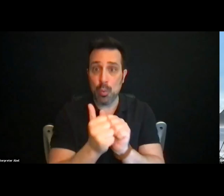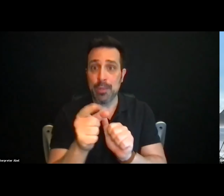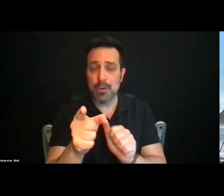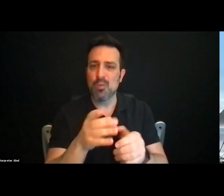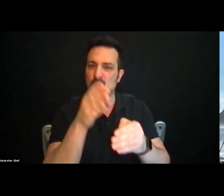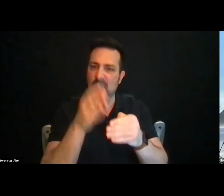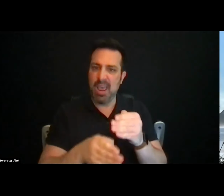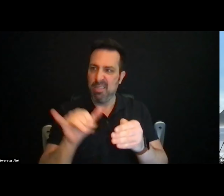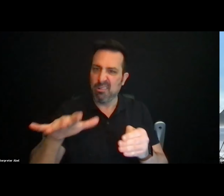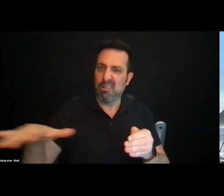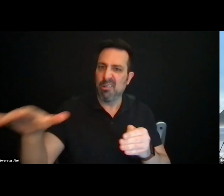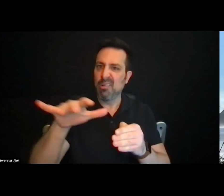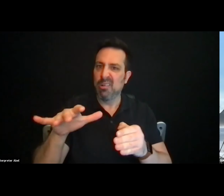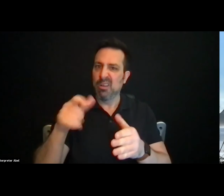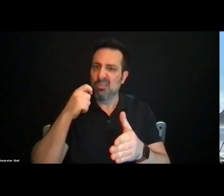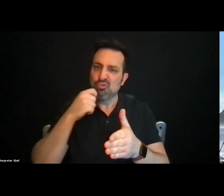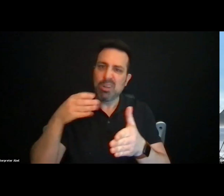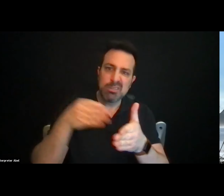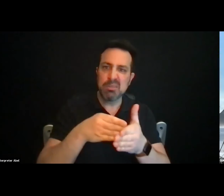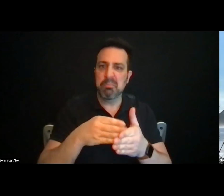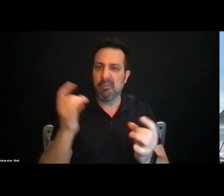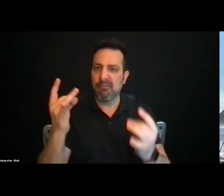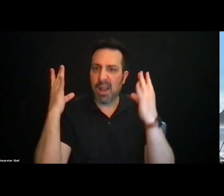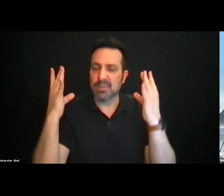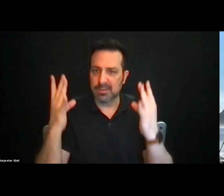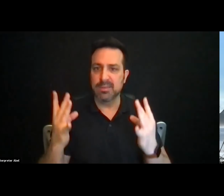incarceration of black and brown bodies. This is not acceptable. We will